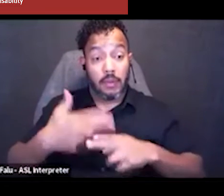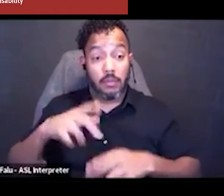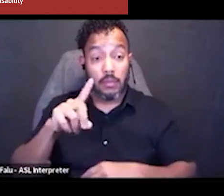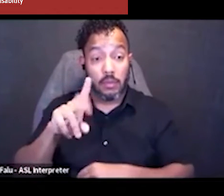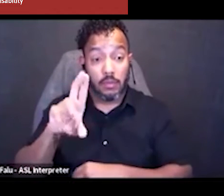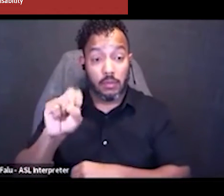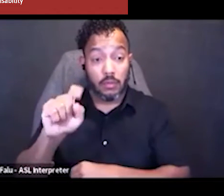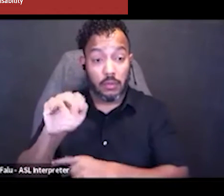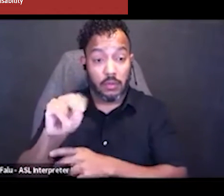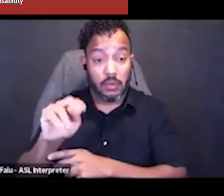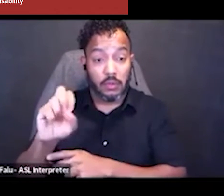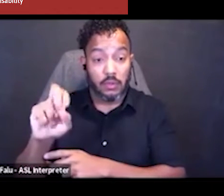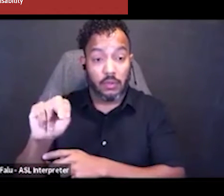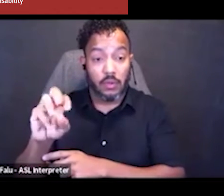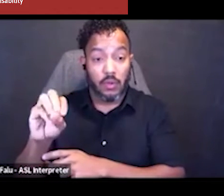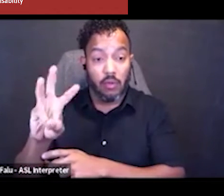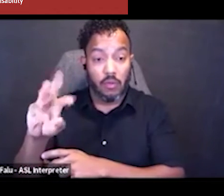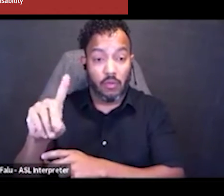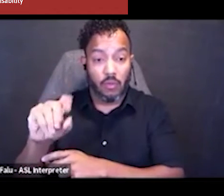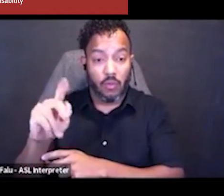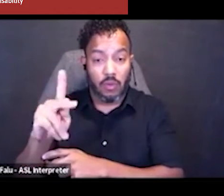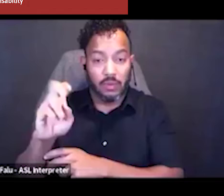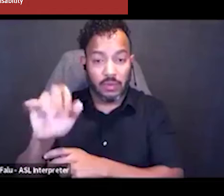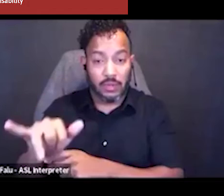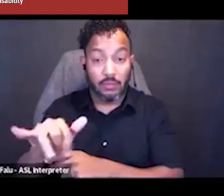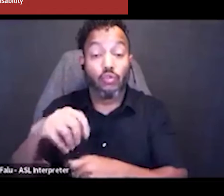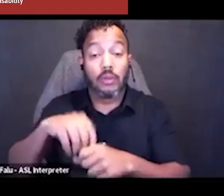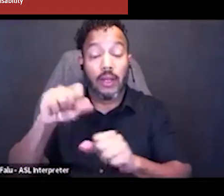Facebook.com/worldinstituteondisability